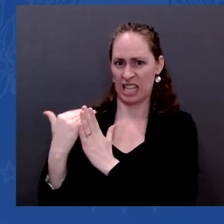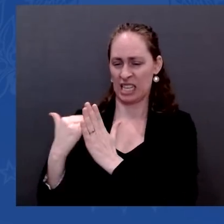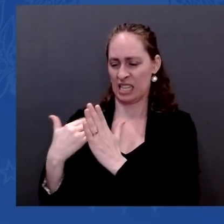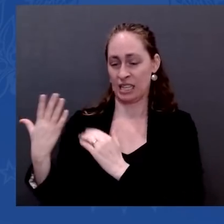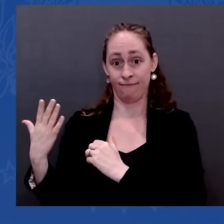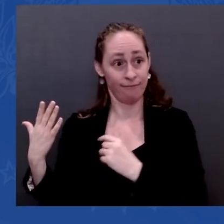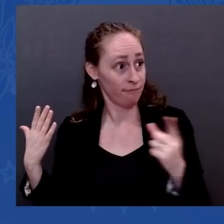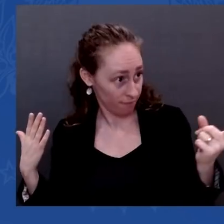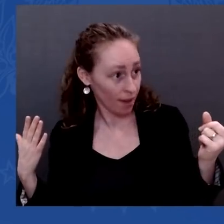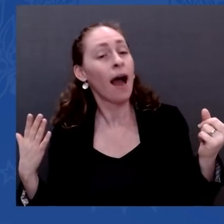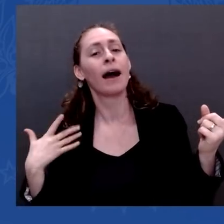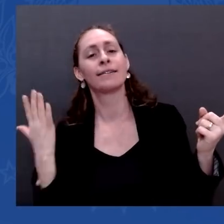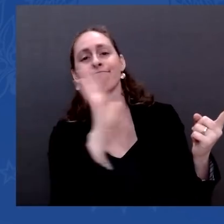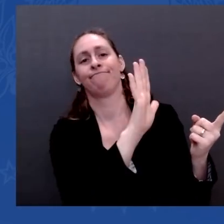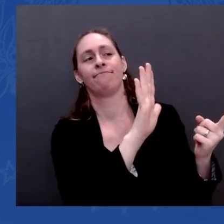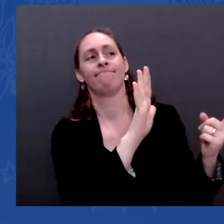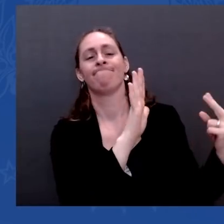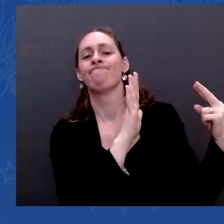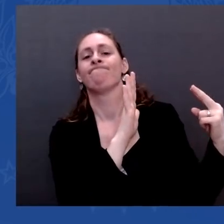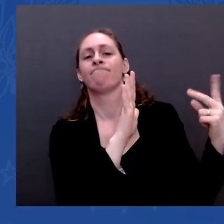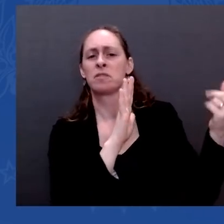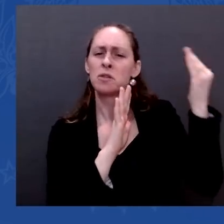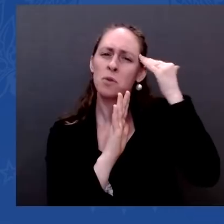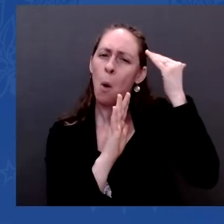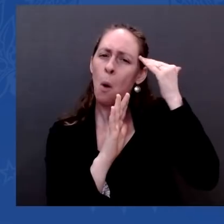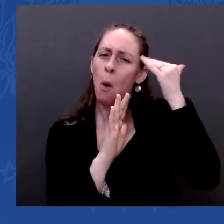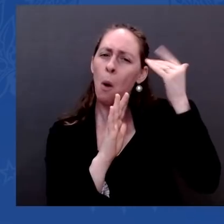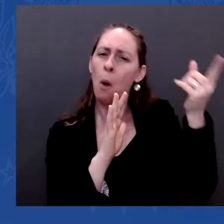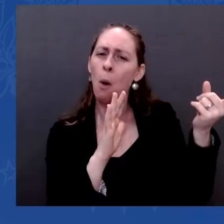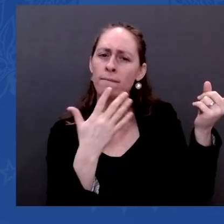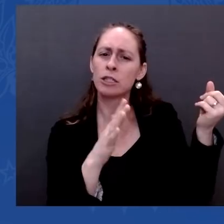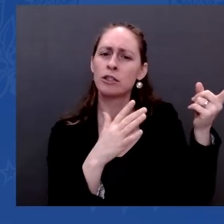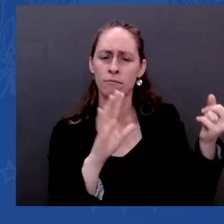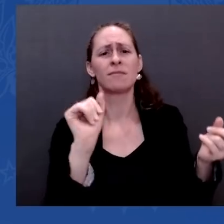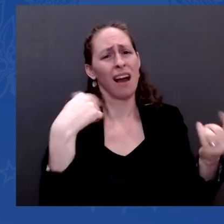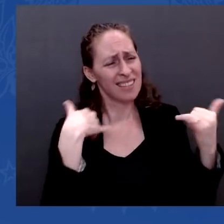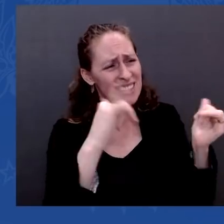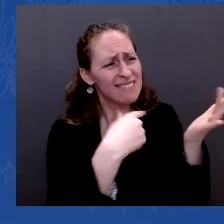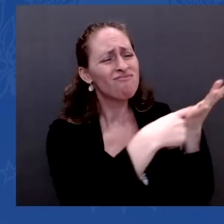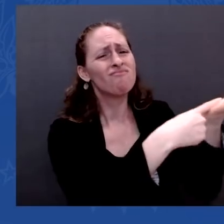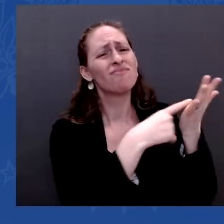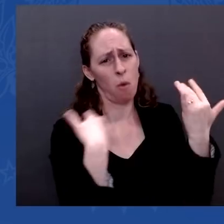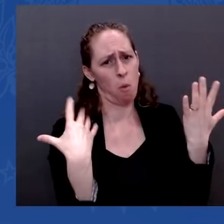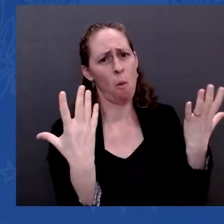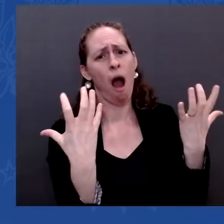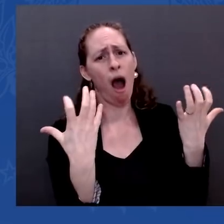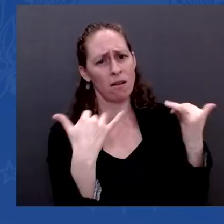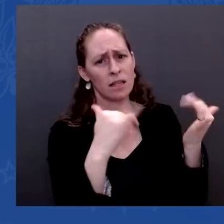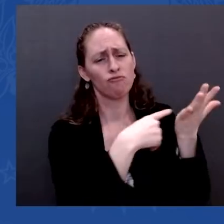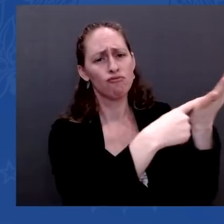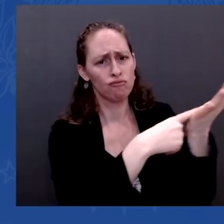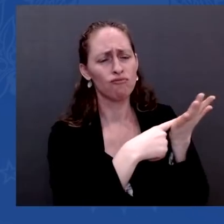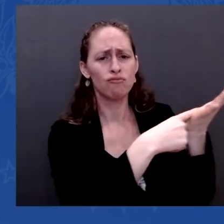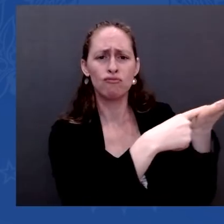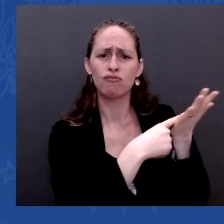And I'm very glad about your great willingness to move forward together,